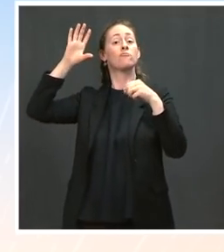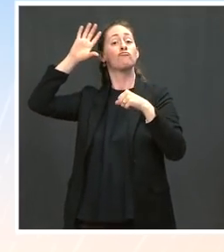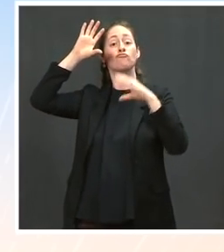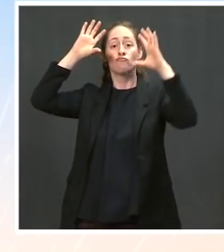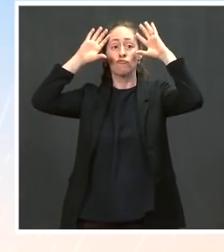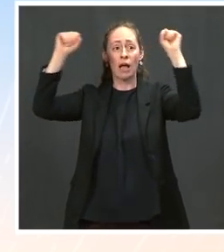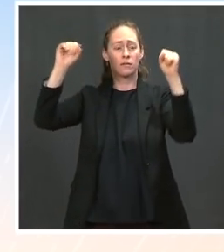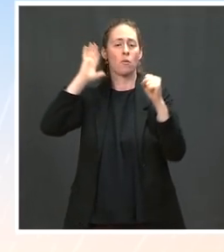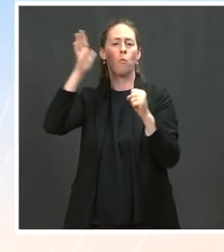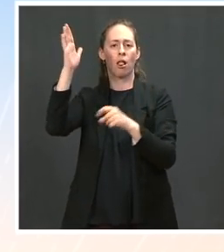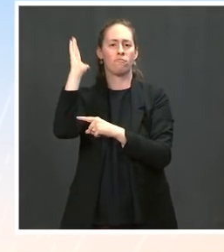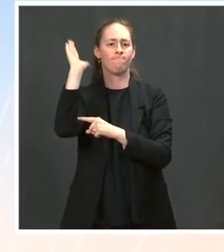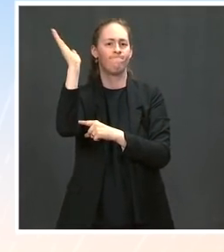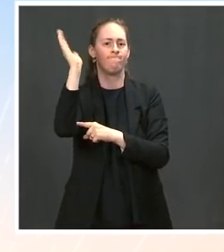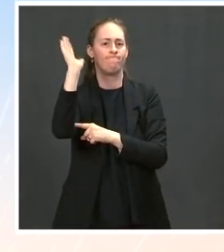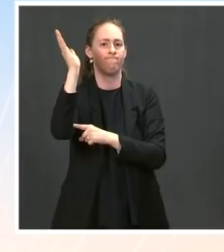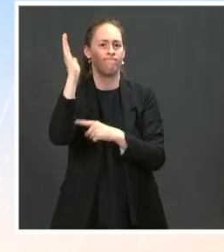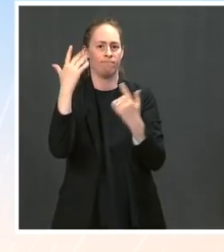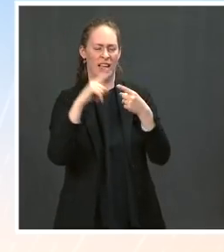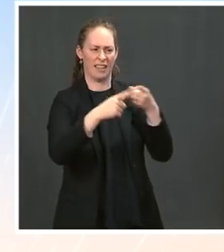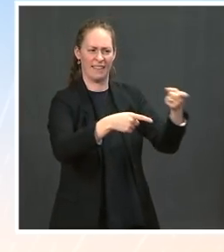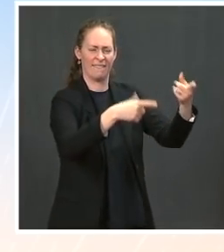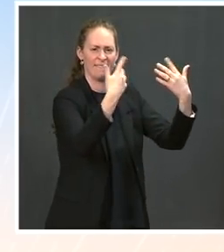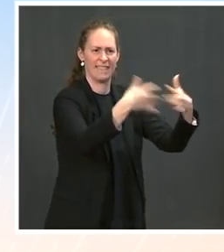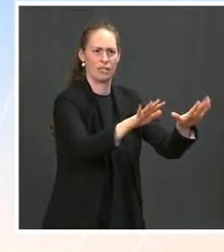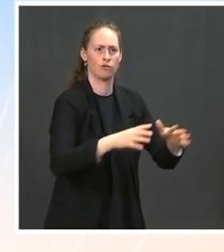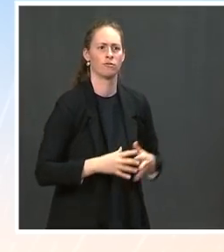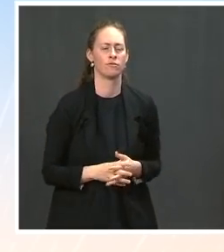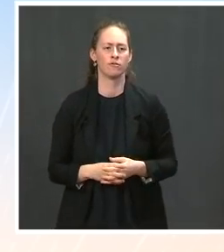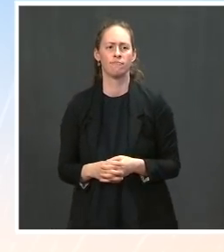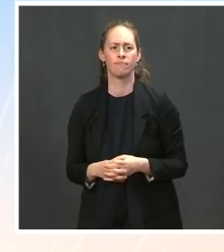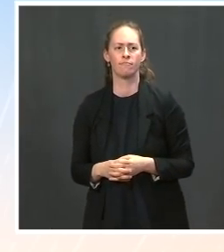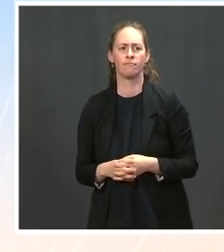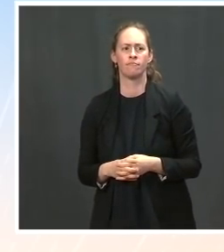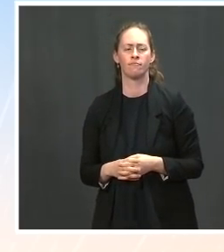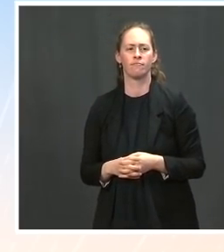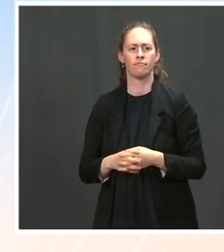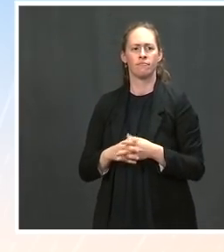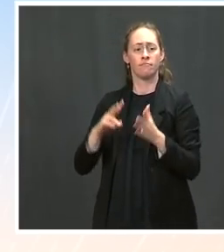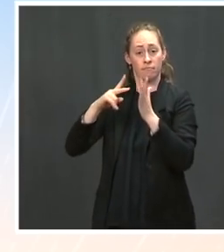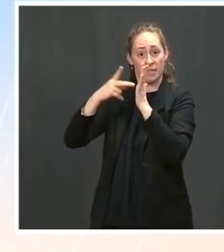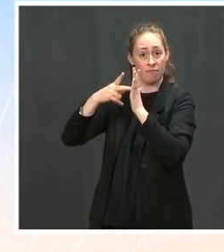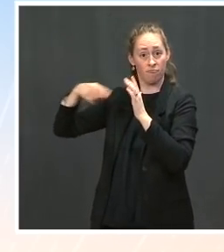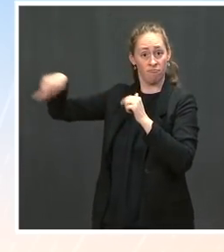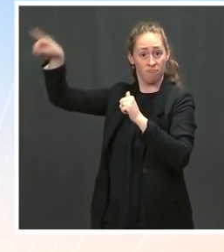about the outcome. The Press: This administration, this President has been very clear in condemning rhetoric